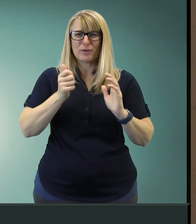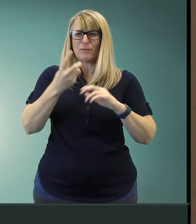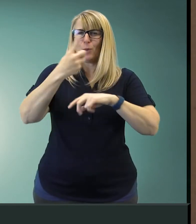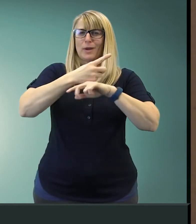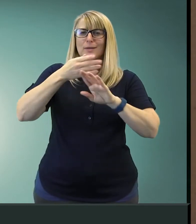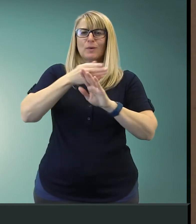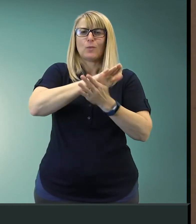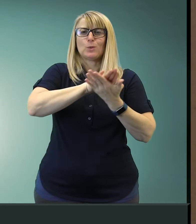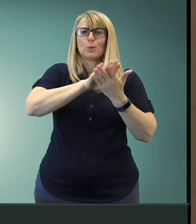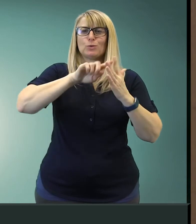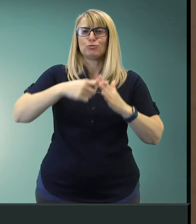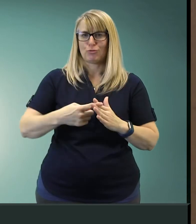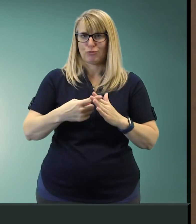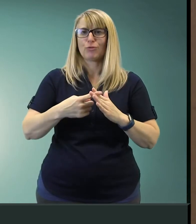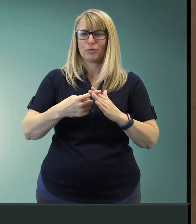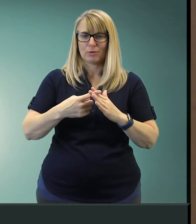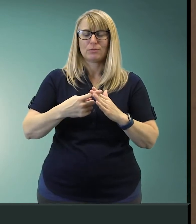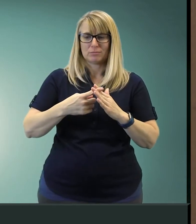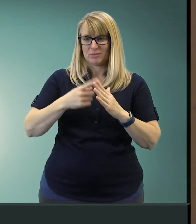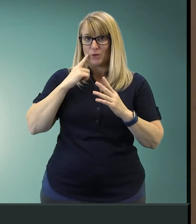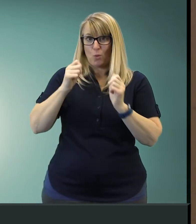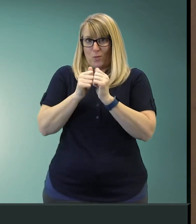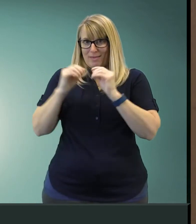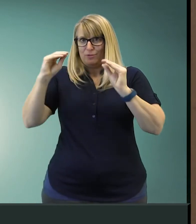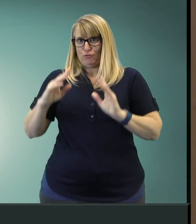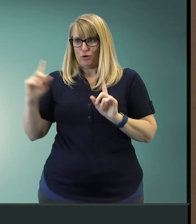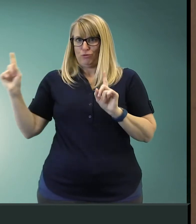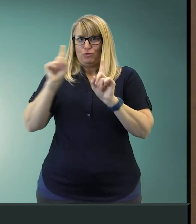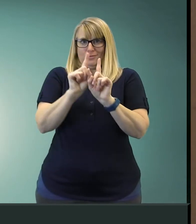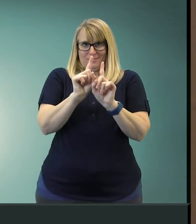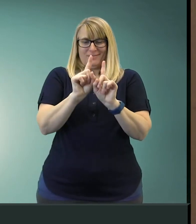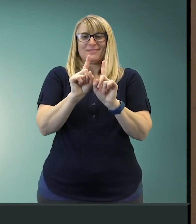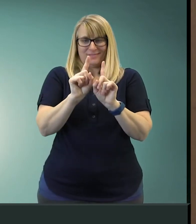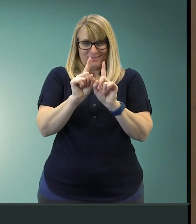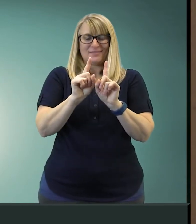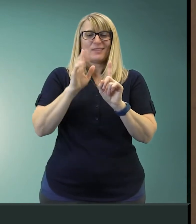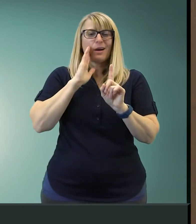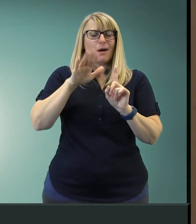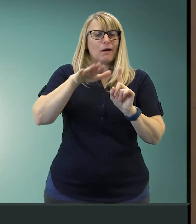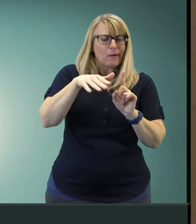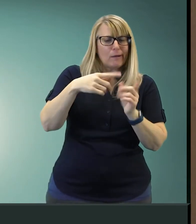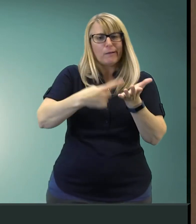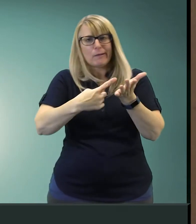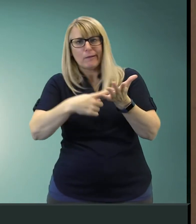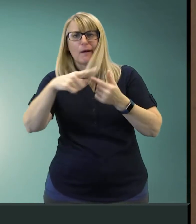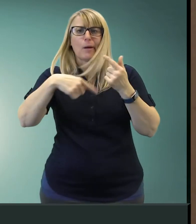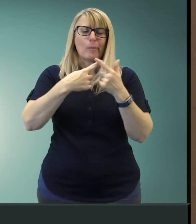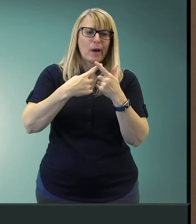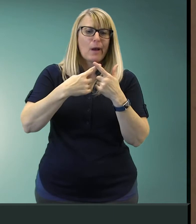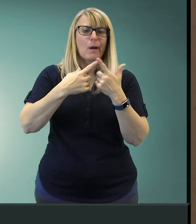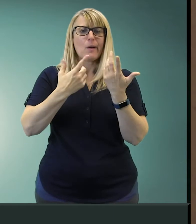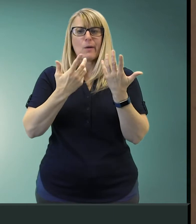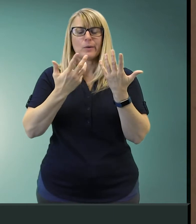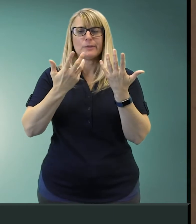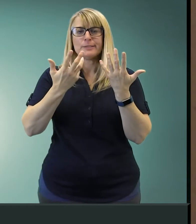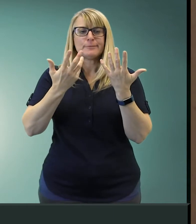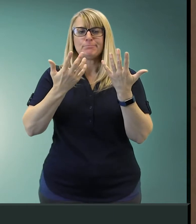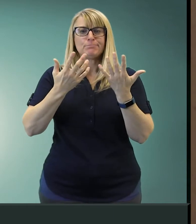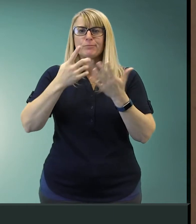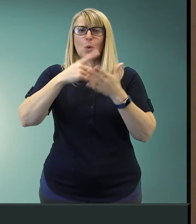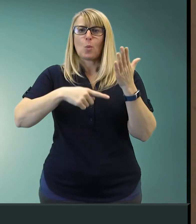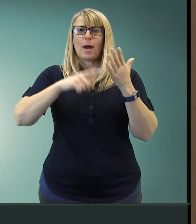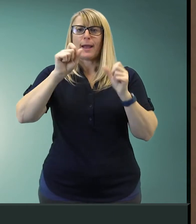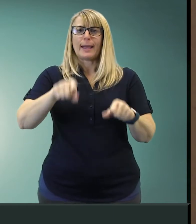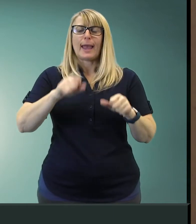a couple of days before school started with my vision instructor. We talked about what they